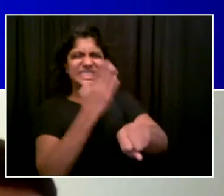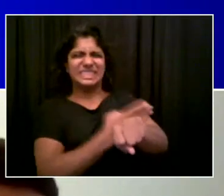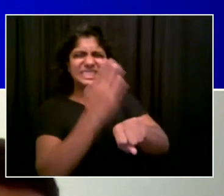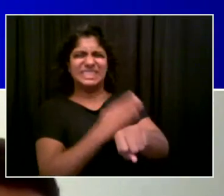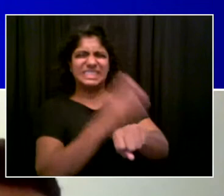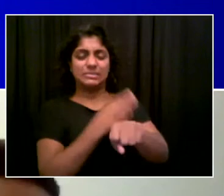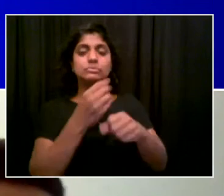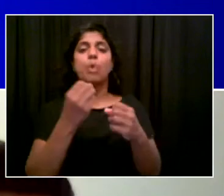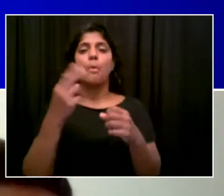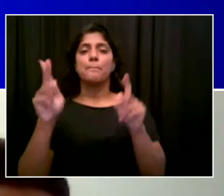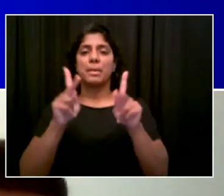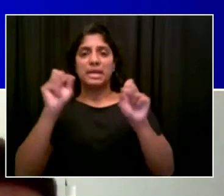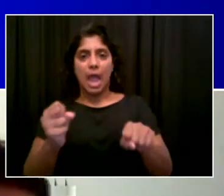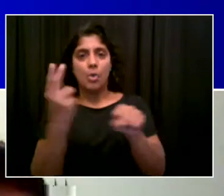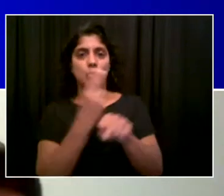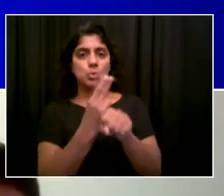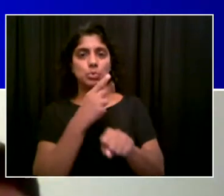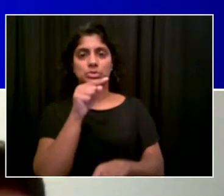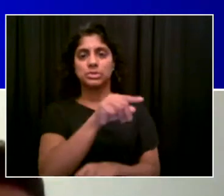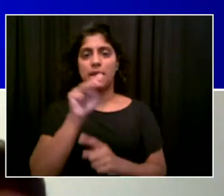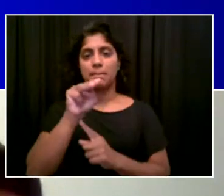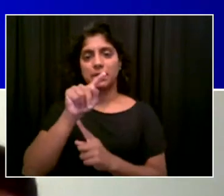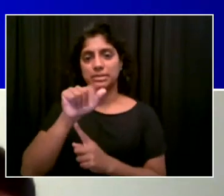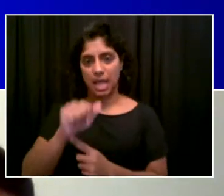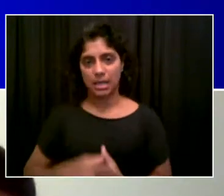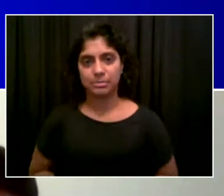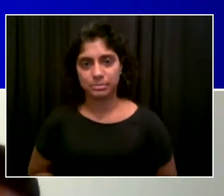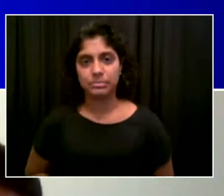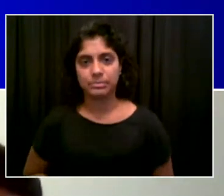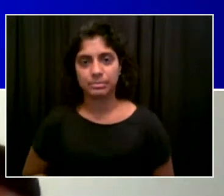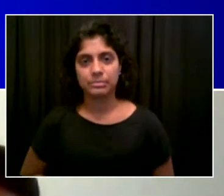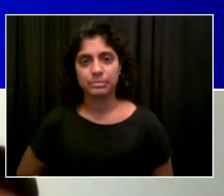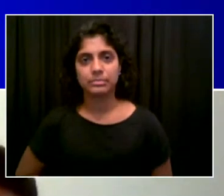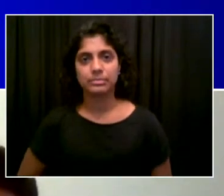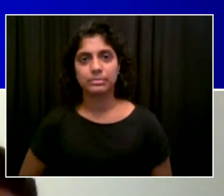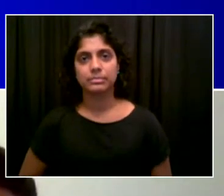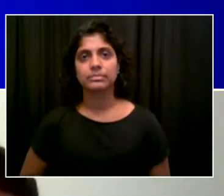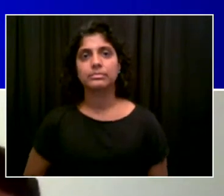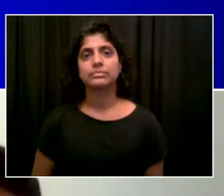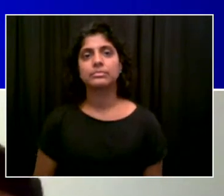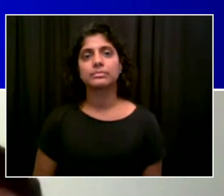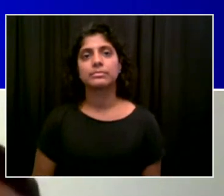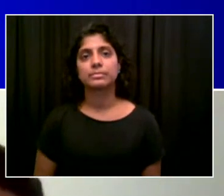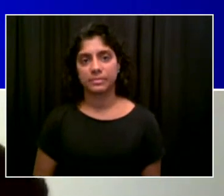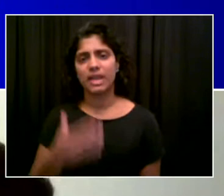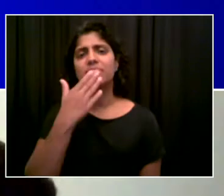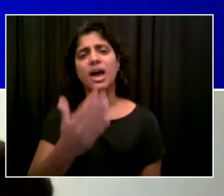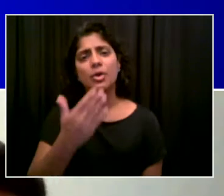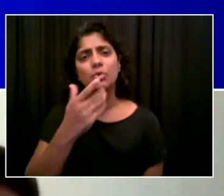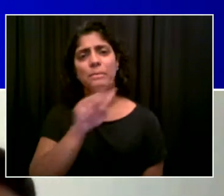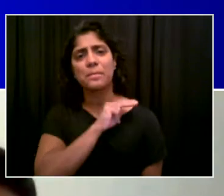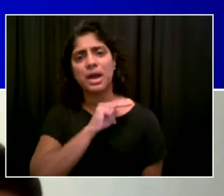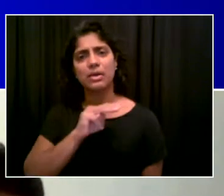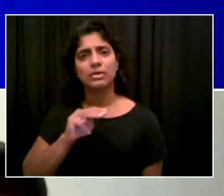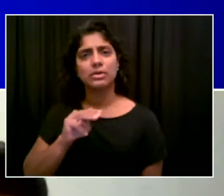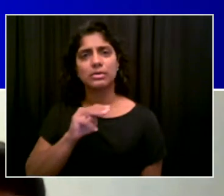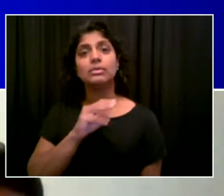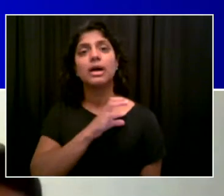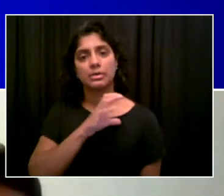SPEAK HERE TODAY.